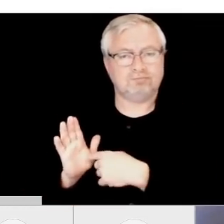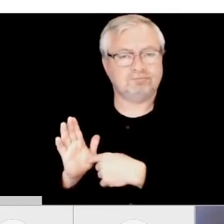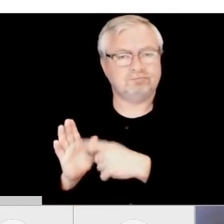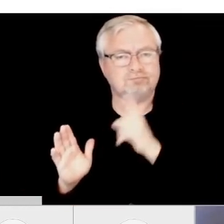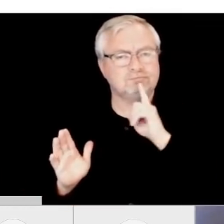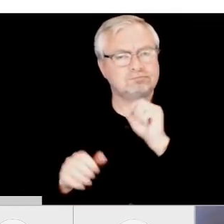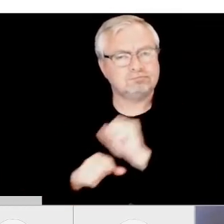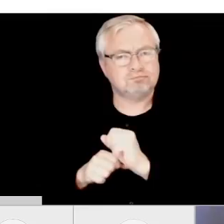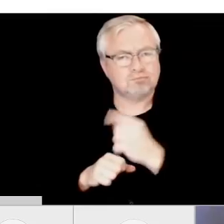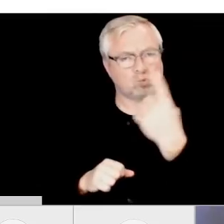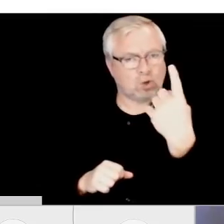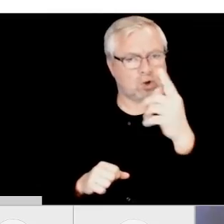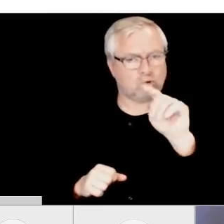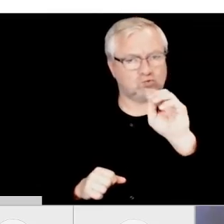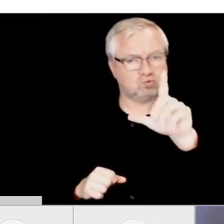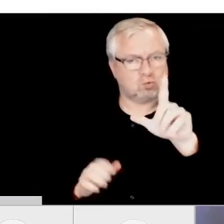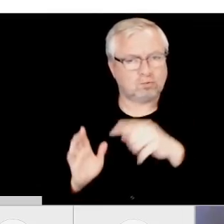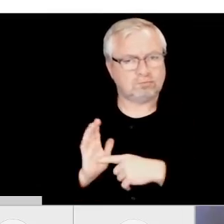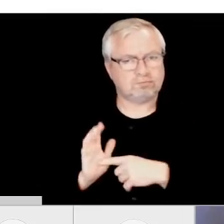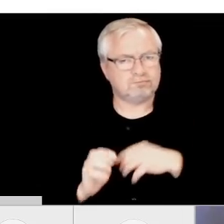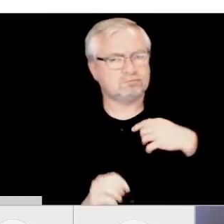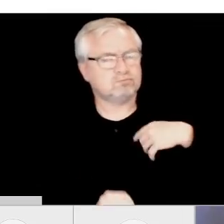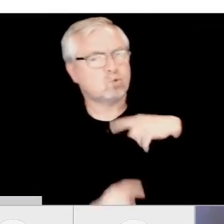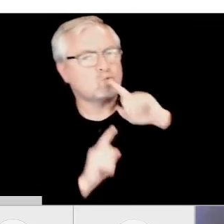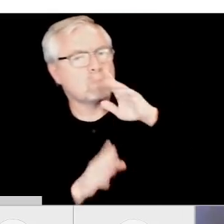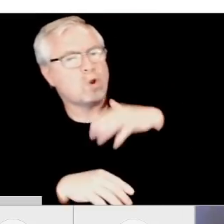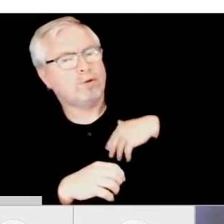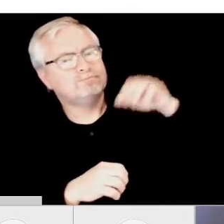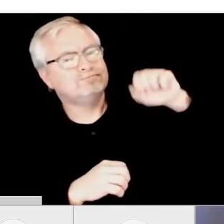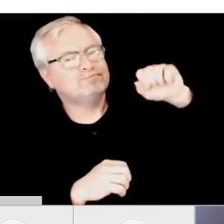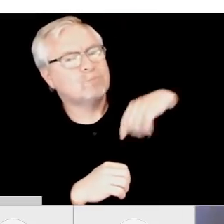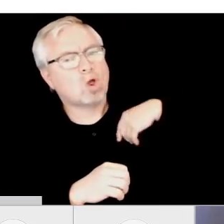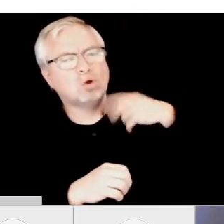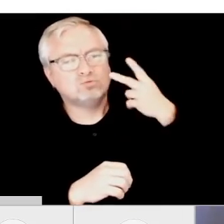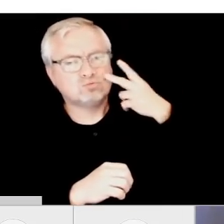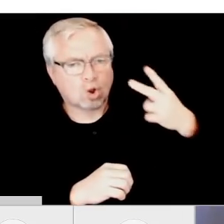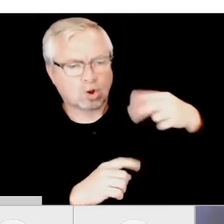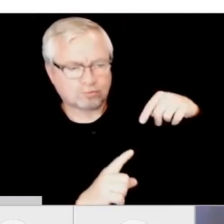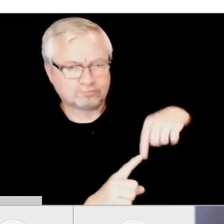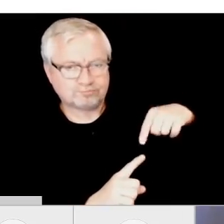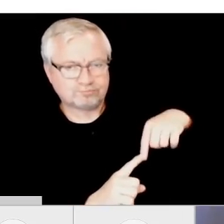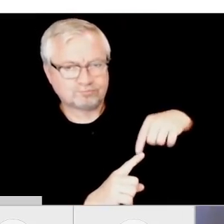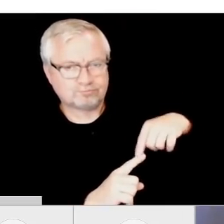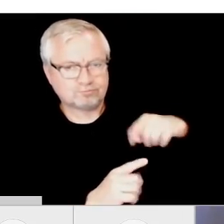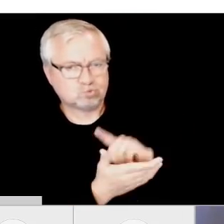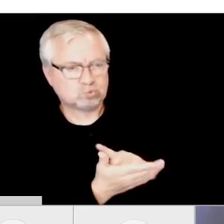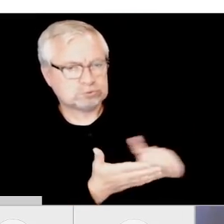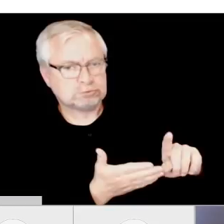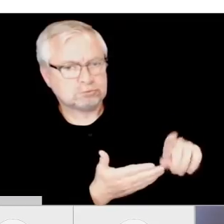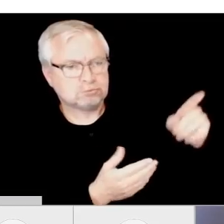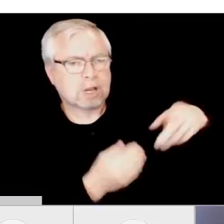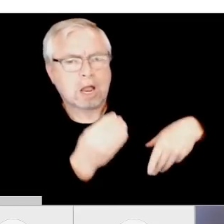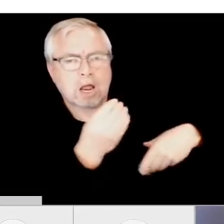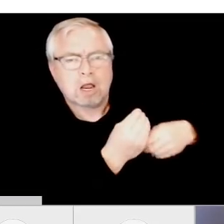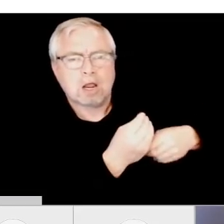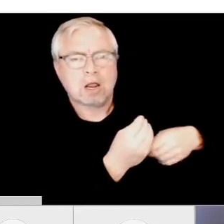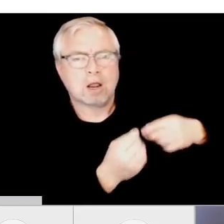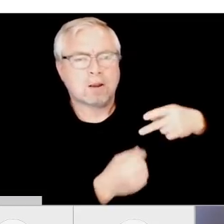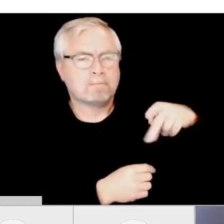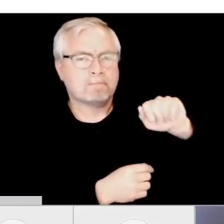And I guess my question, as I said, we saw that other scenario come out this week, an added page, so to speak, on the last model.